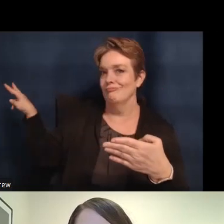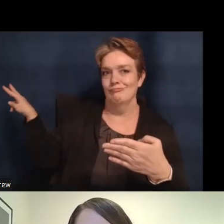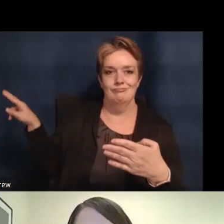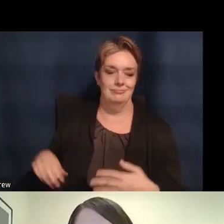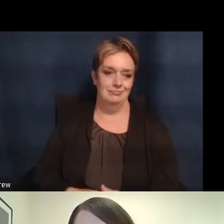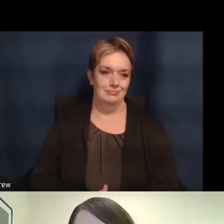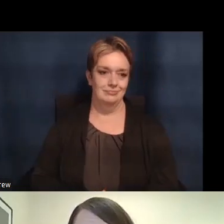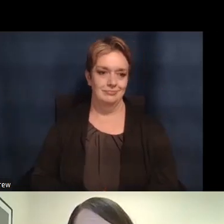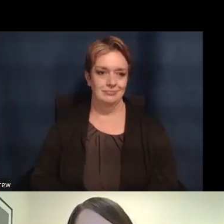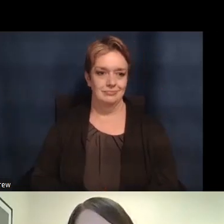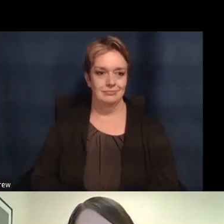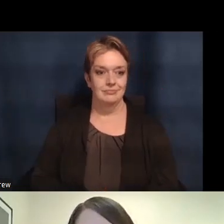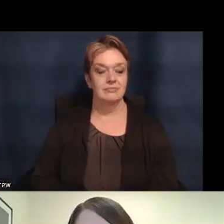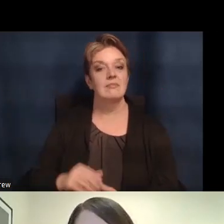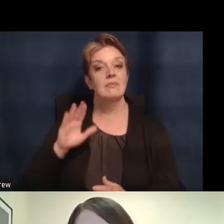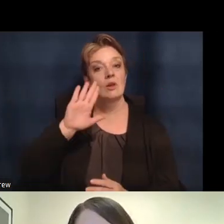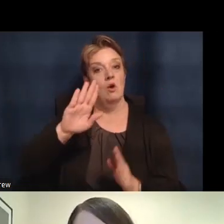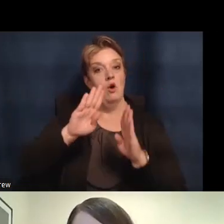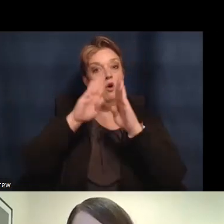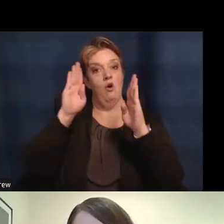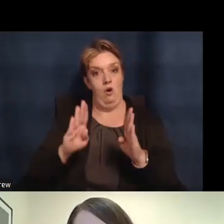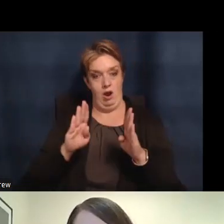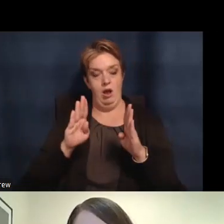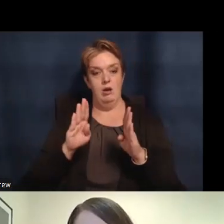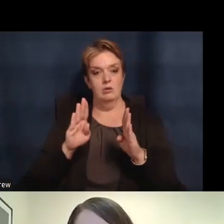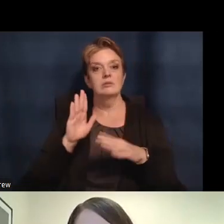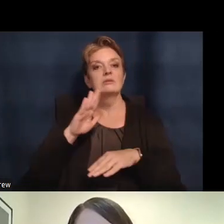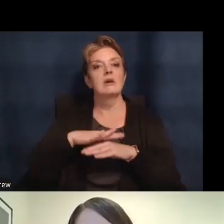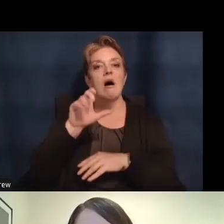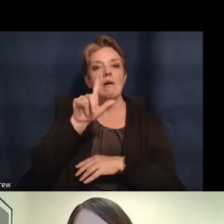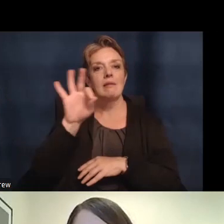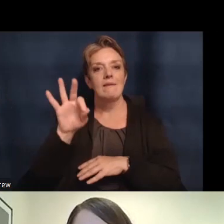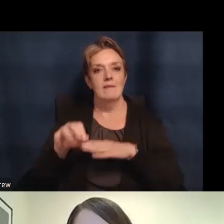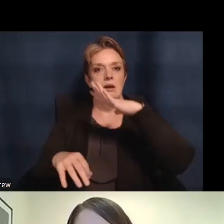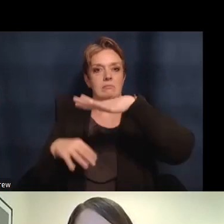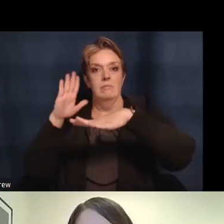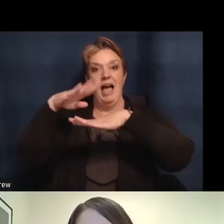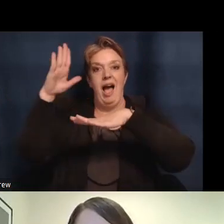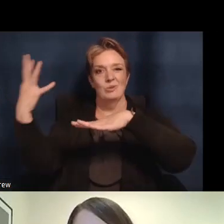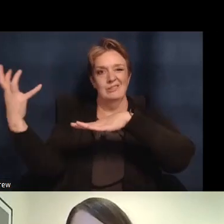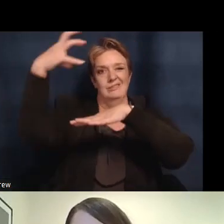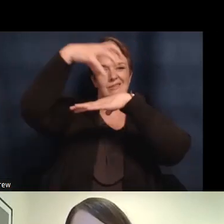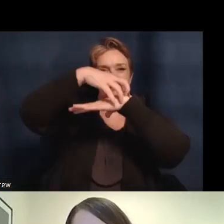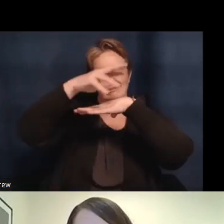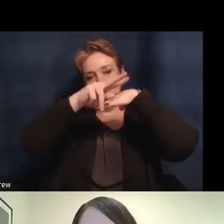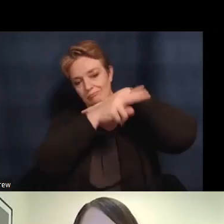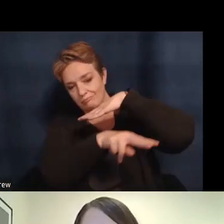Her house is up on a cliff overlooking the Rio Chama Valley. From there, you can see Sierra Negra.